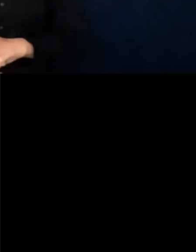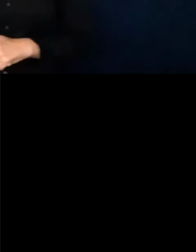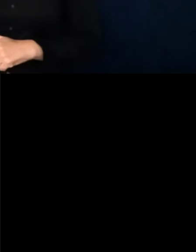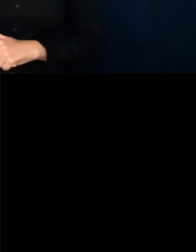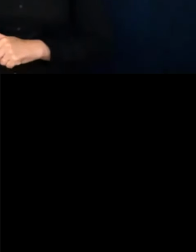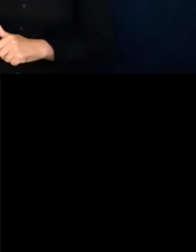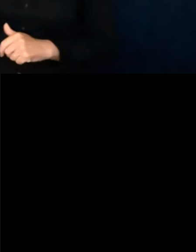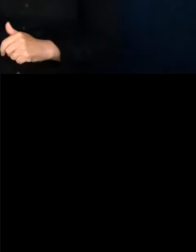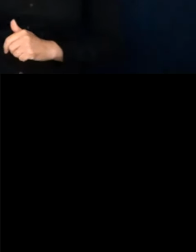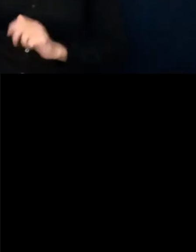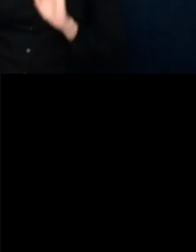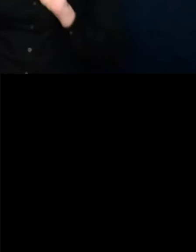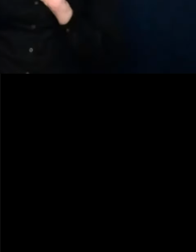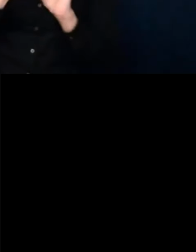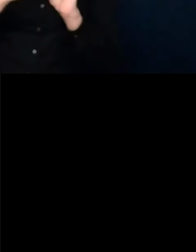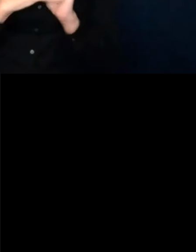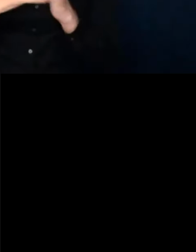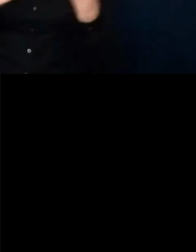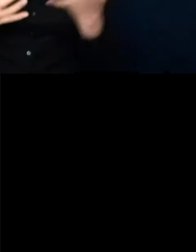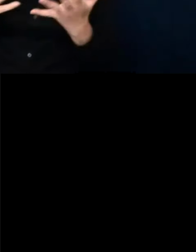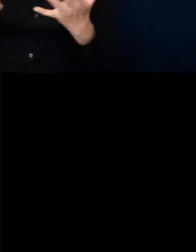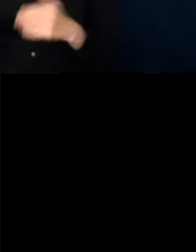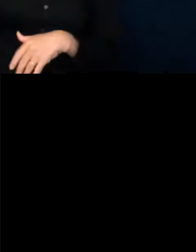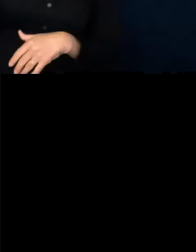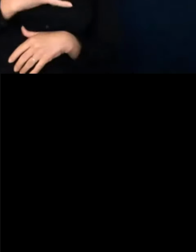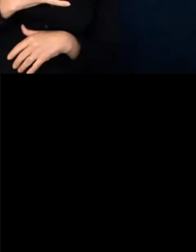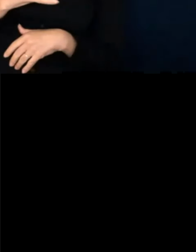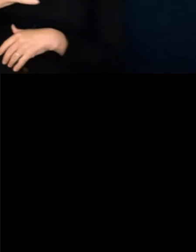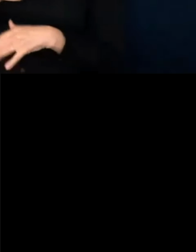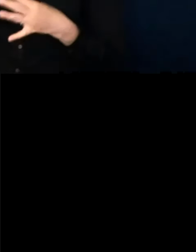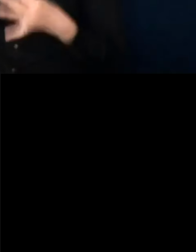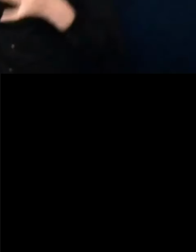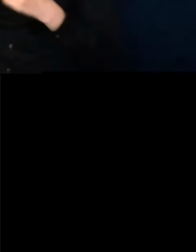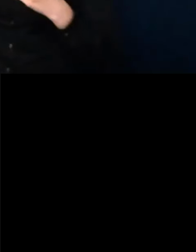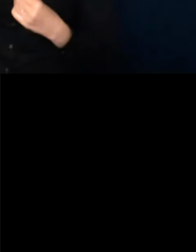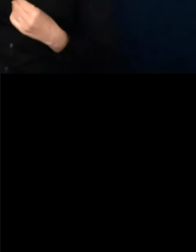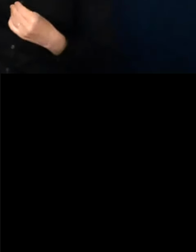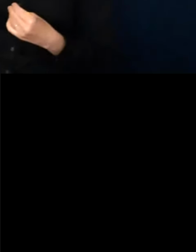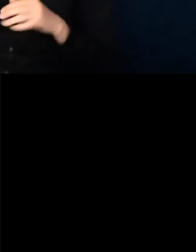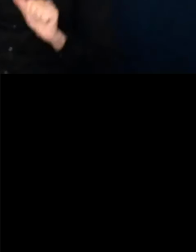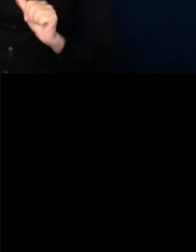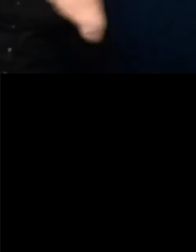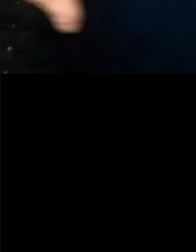and then you're judged on your eligibility. And you're placed into the groups that apply for you,